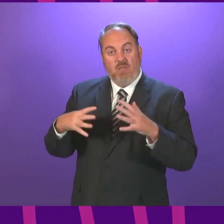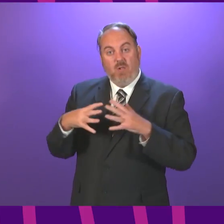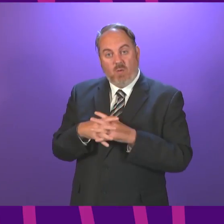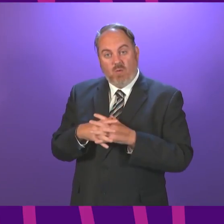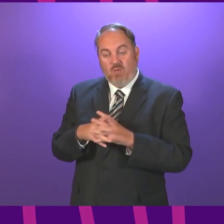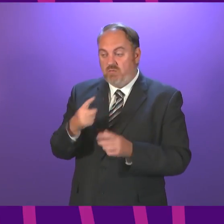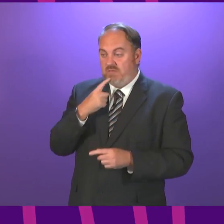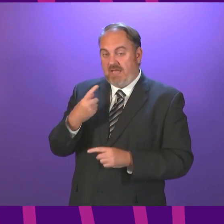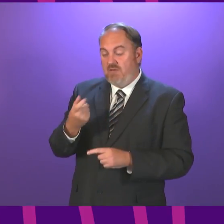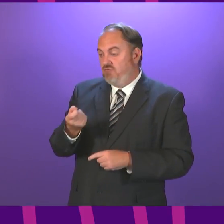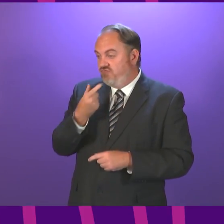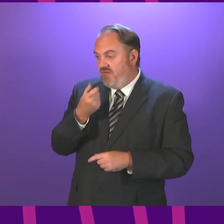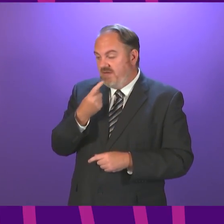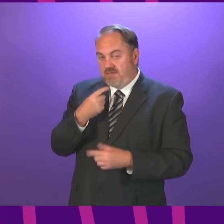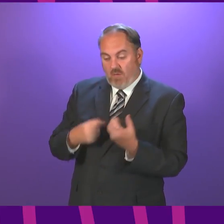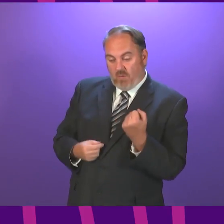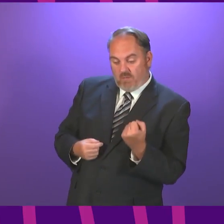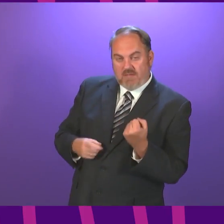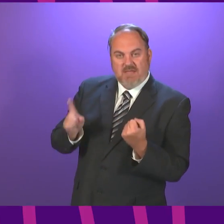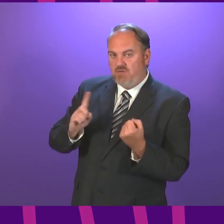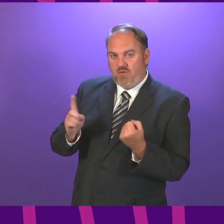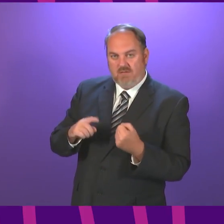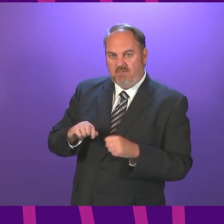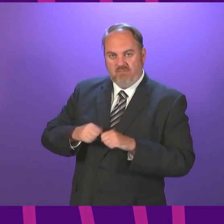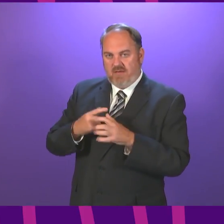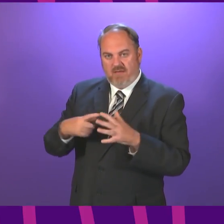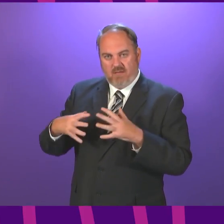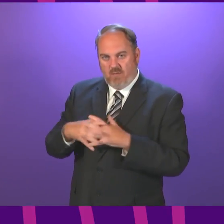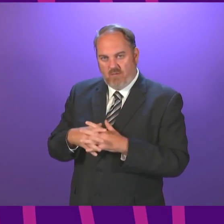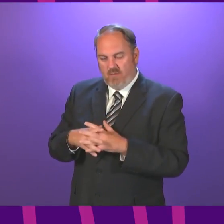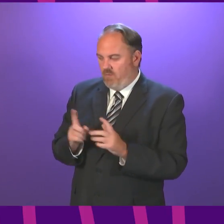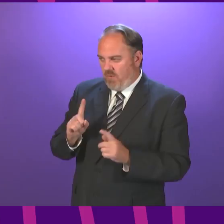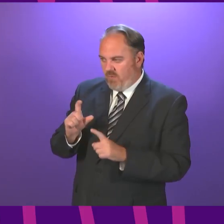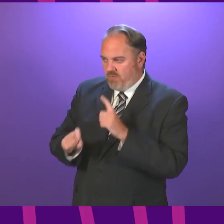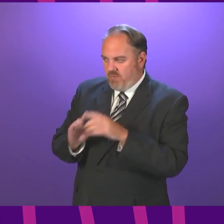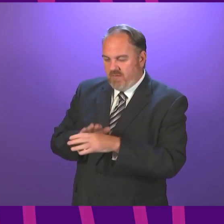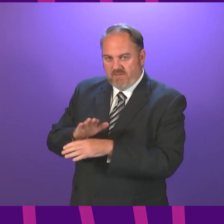that forward?